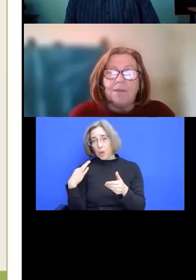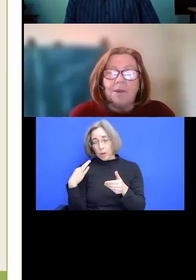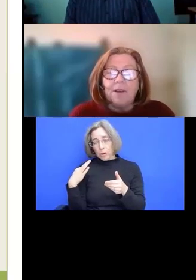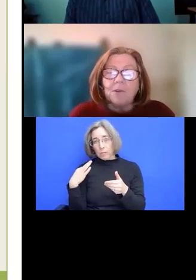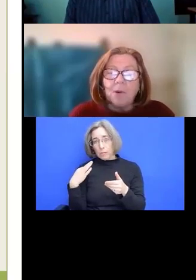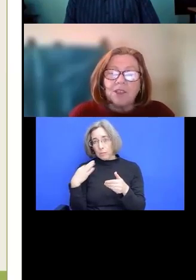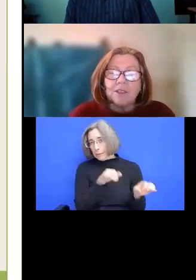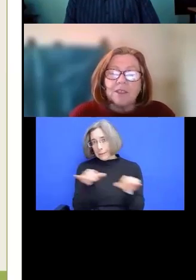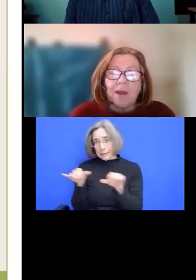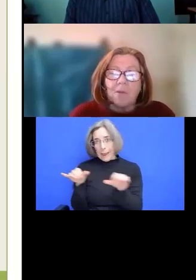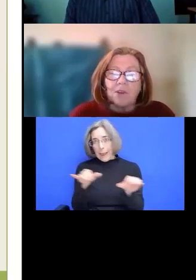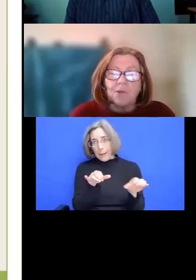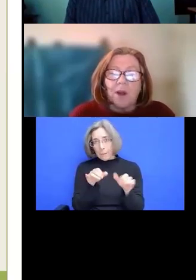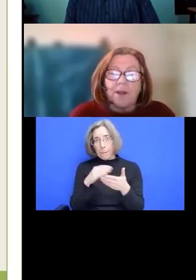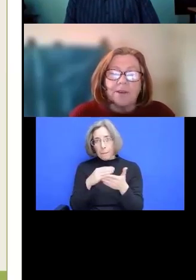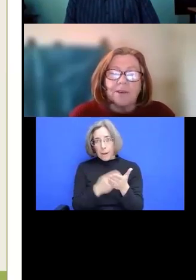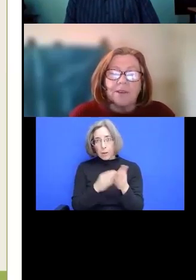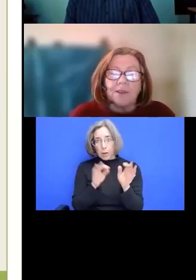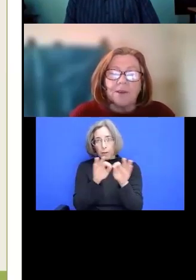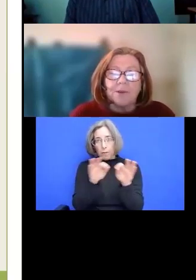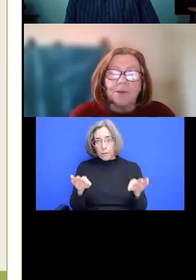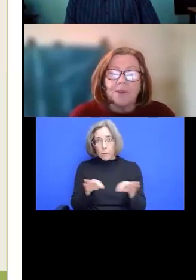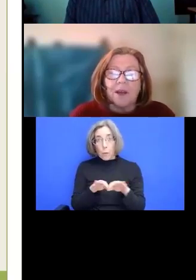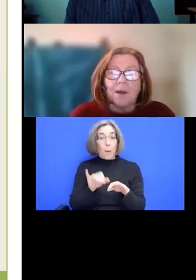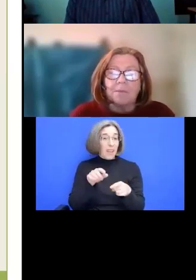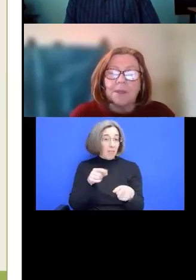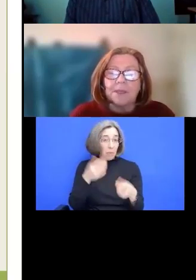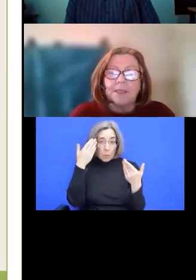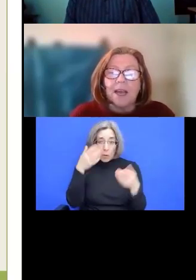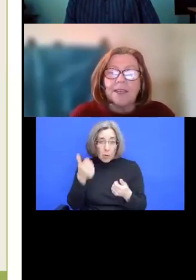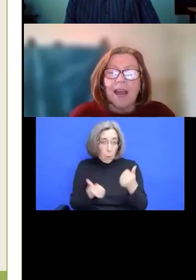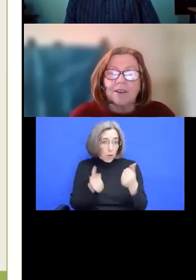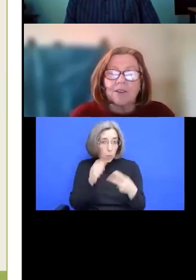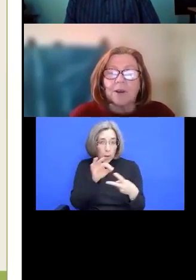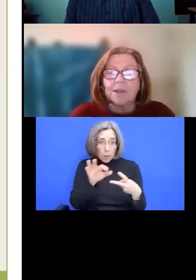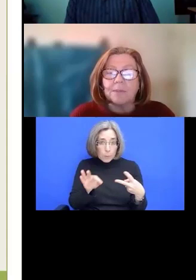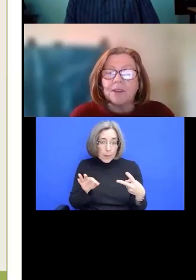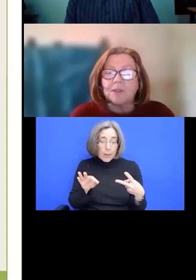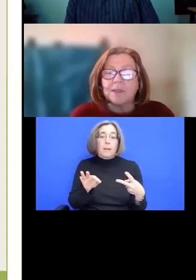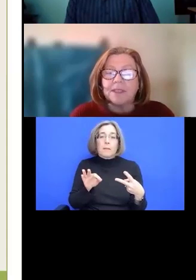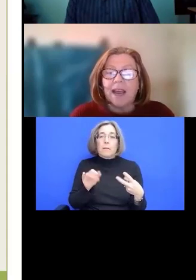If you have questions about which one to use, please contact your grants management staff